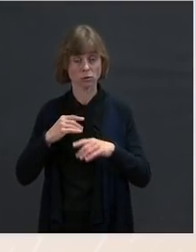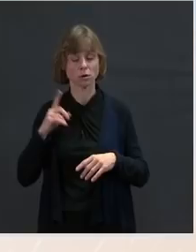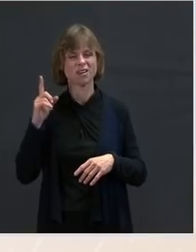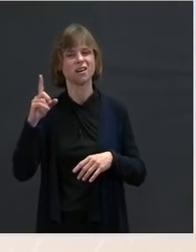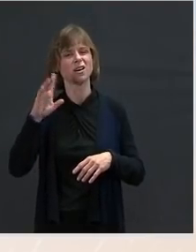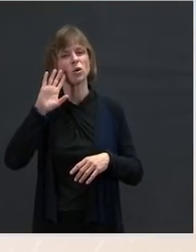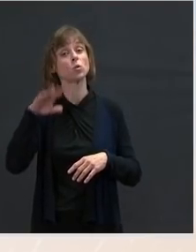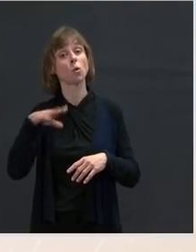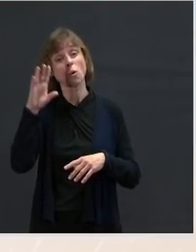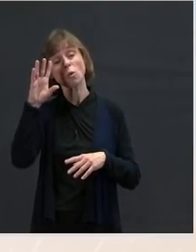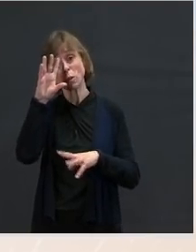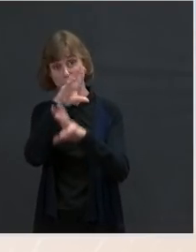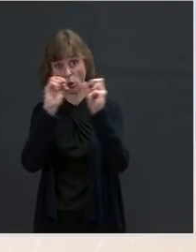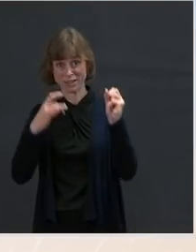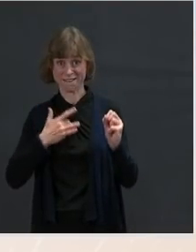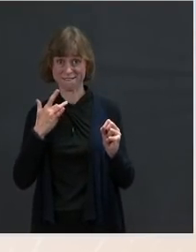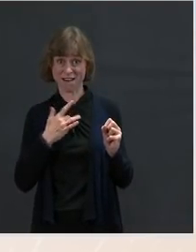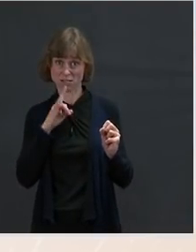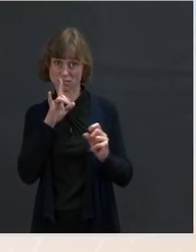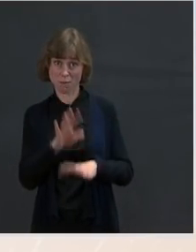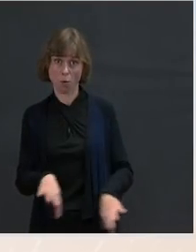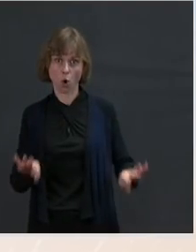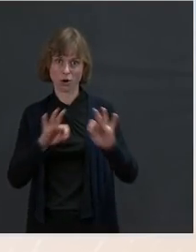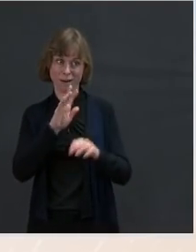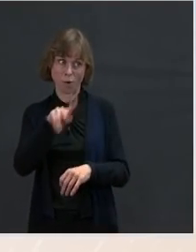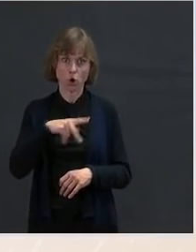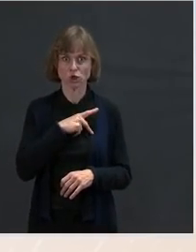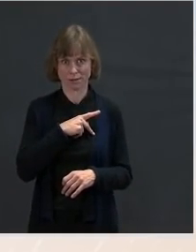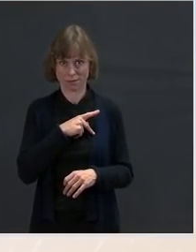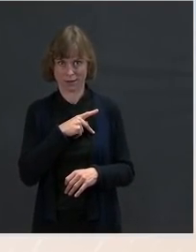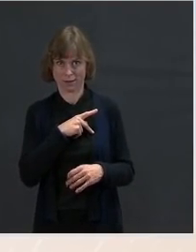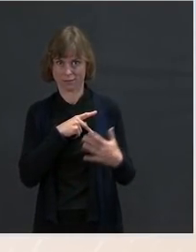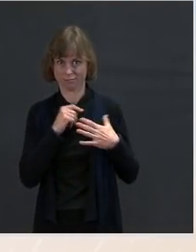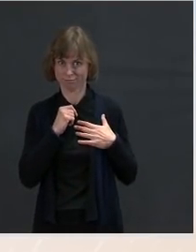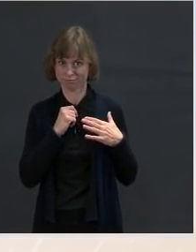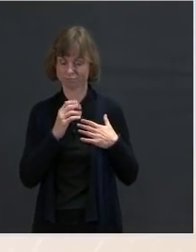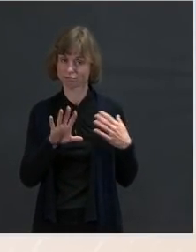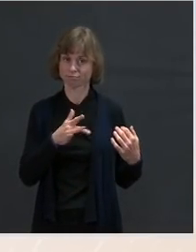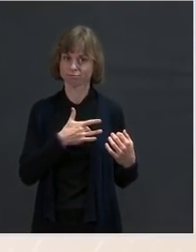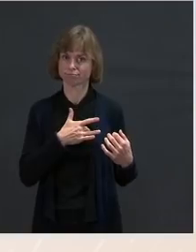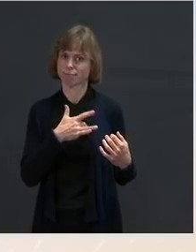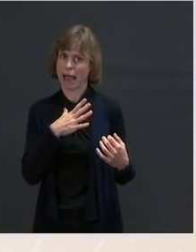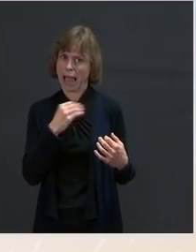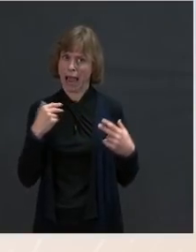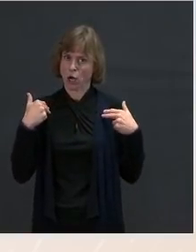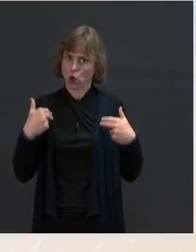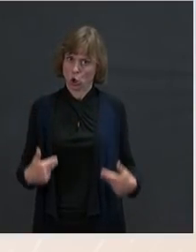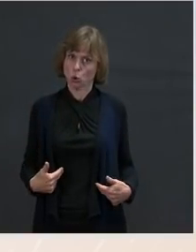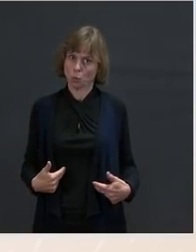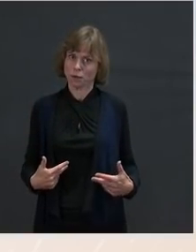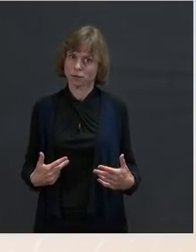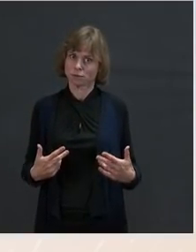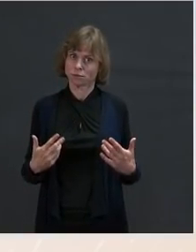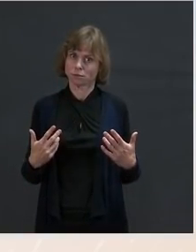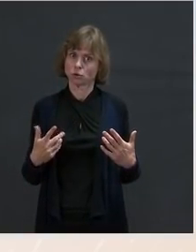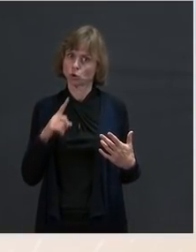important, on a personal level and human level, to mark the lives lost over the past year --